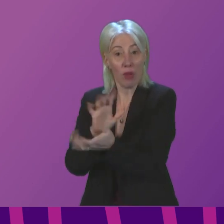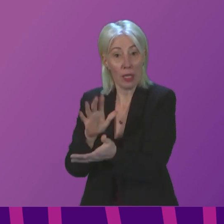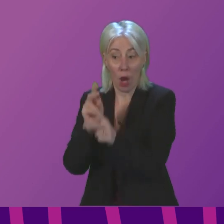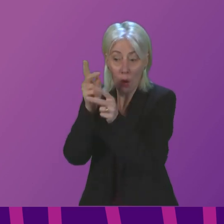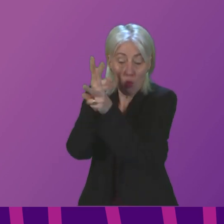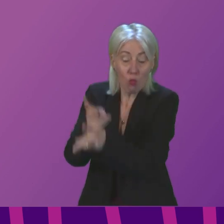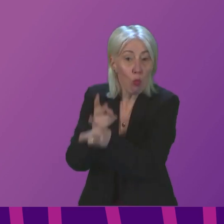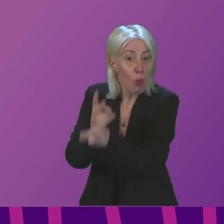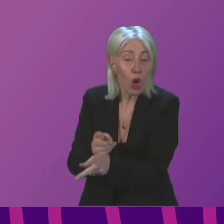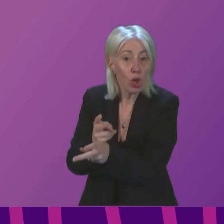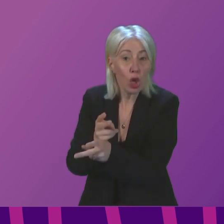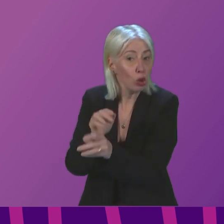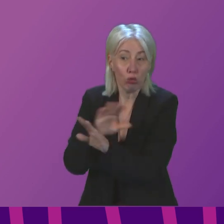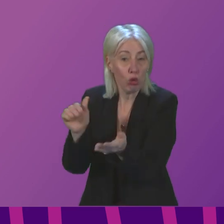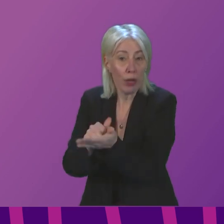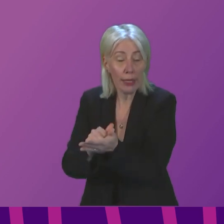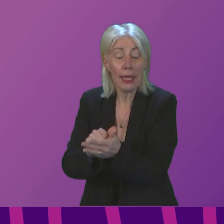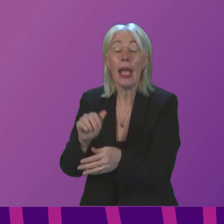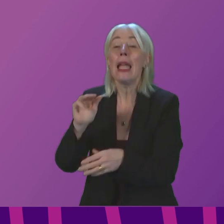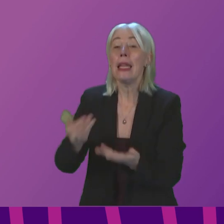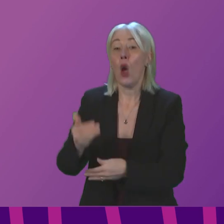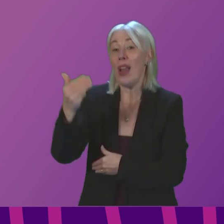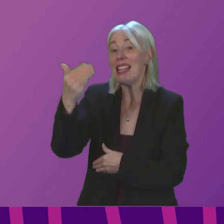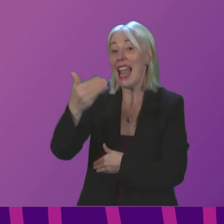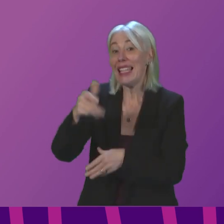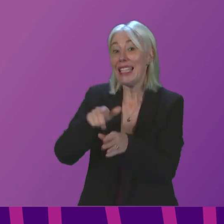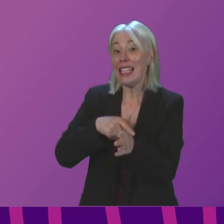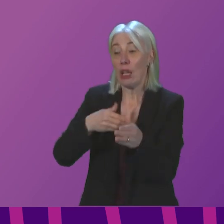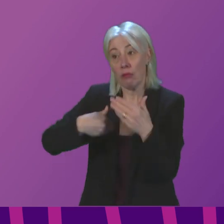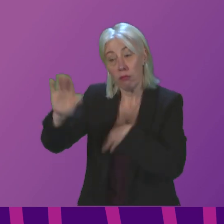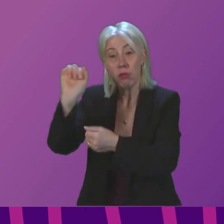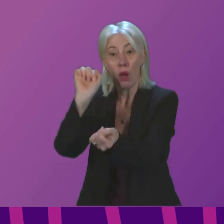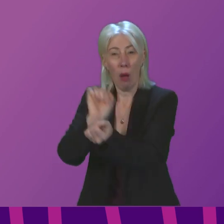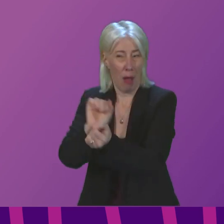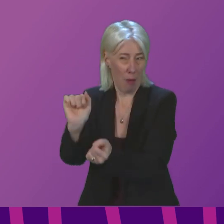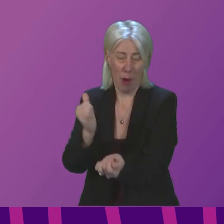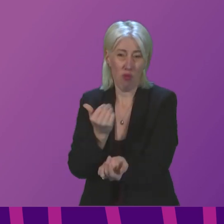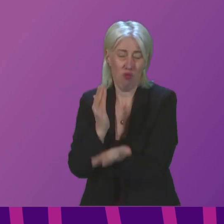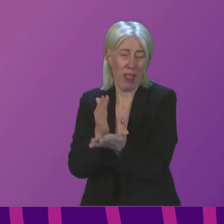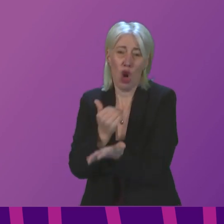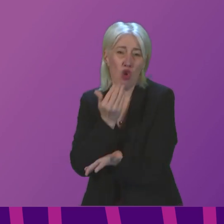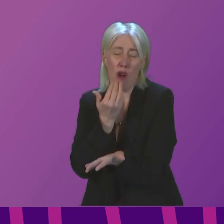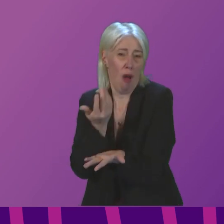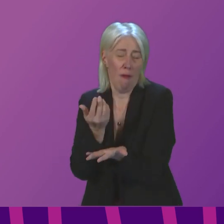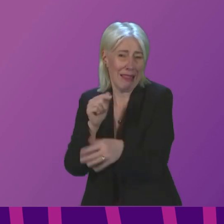got 19 years in prison—yes, that is a long sentence, but it is not nearly enough for such a horrific crime.